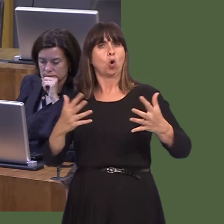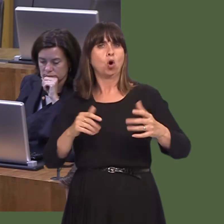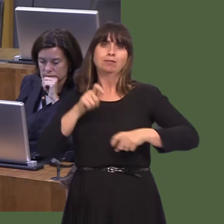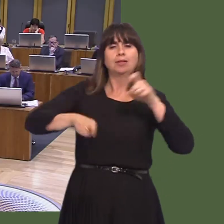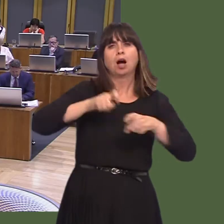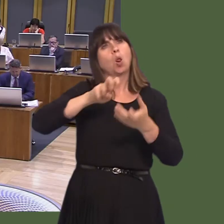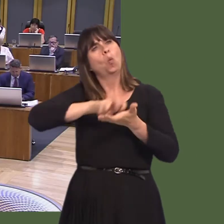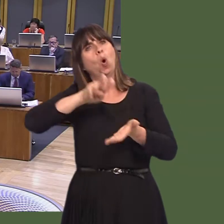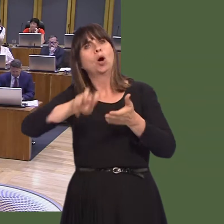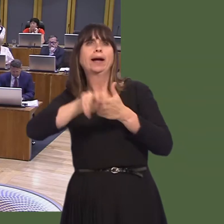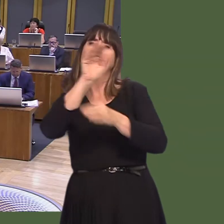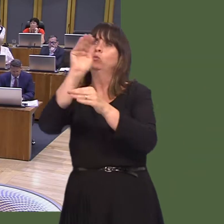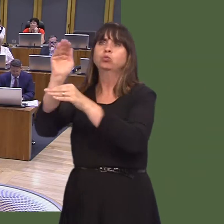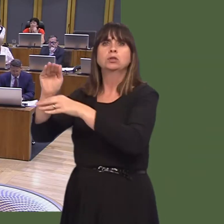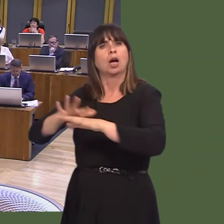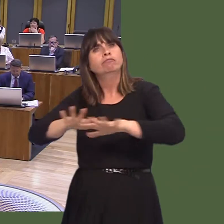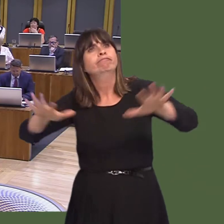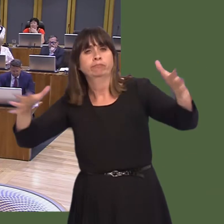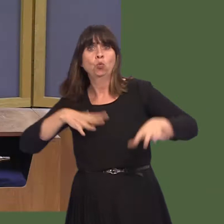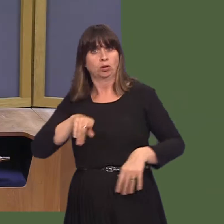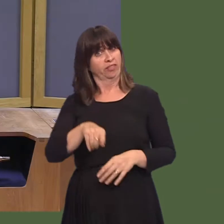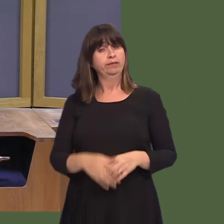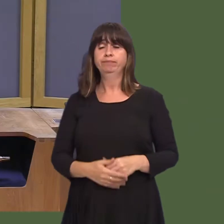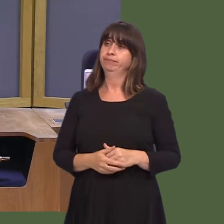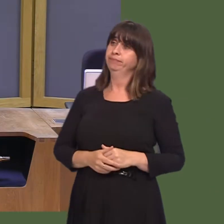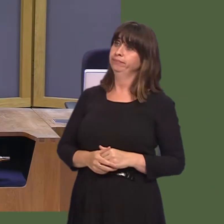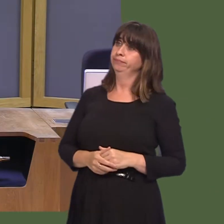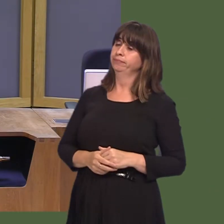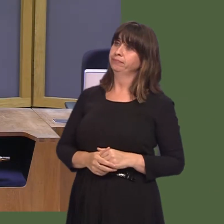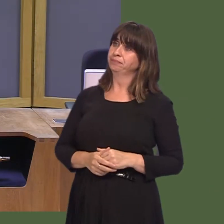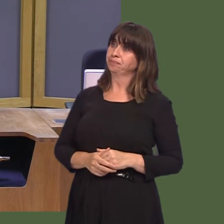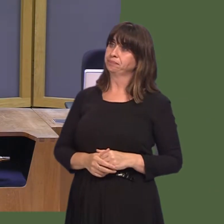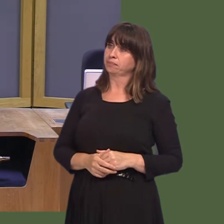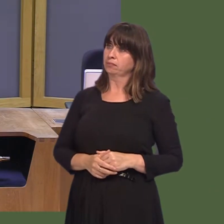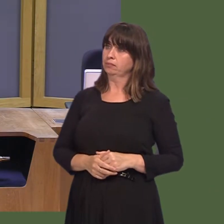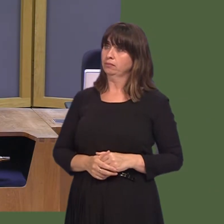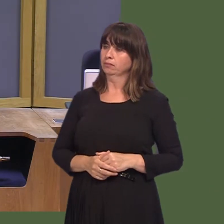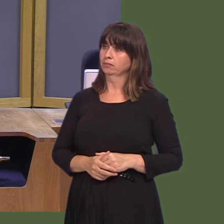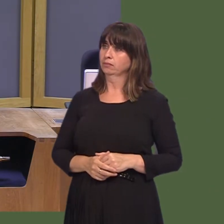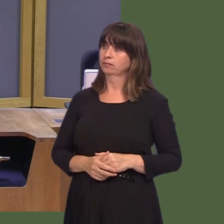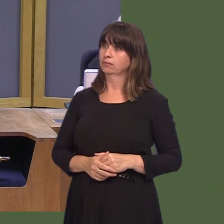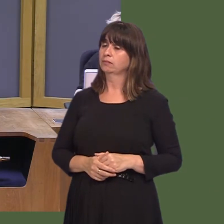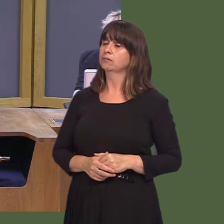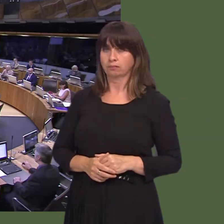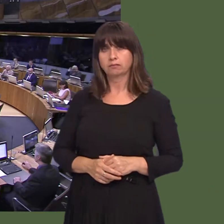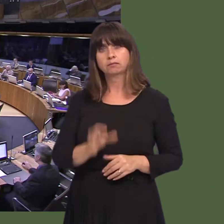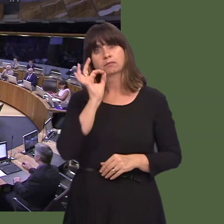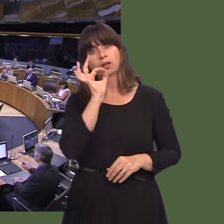Suzy Davies AM: And playing tennis. Carwyn Jones AM: And tennis. I beg your pardon. Russell George AM: 4.